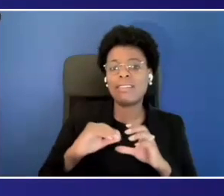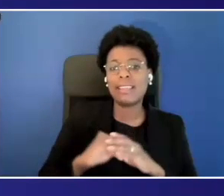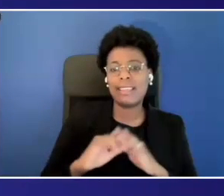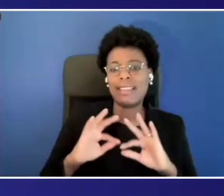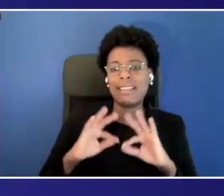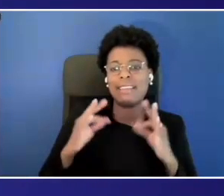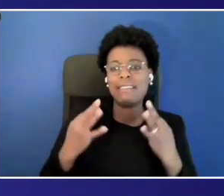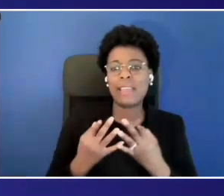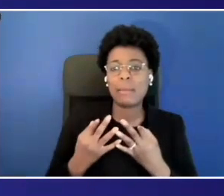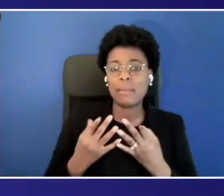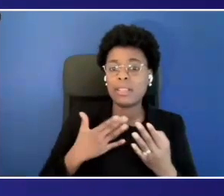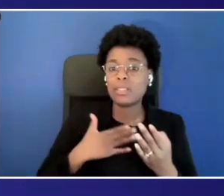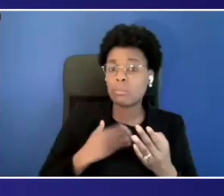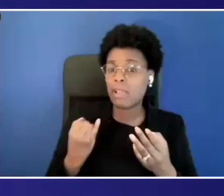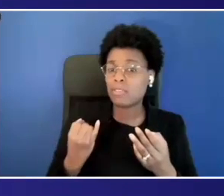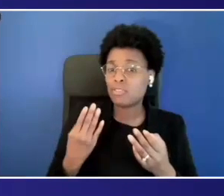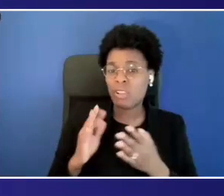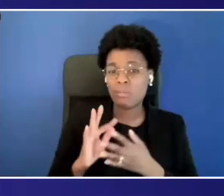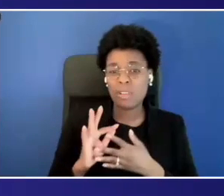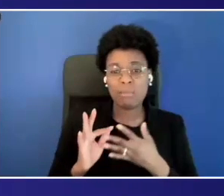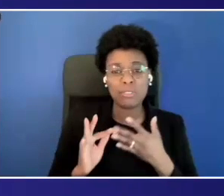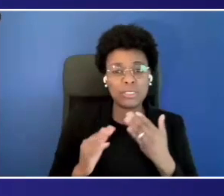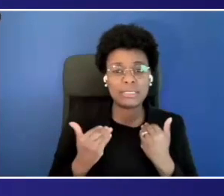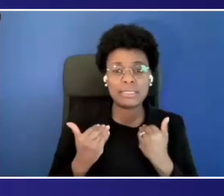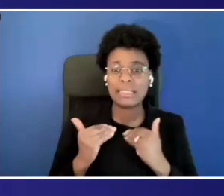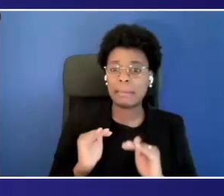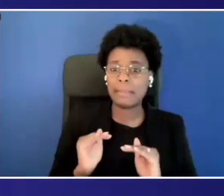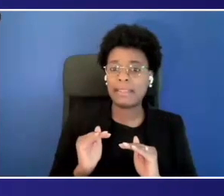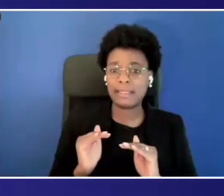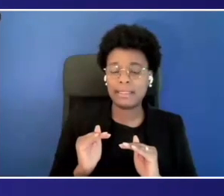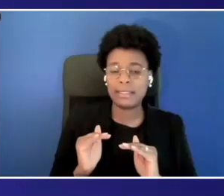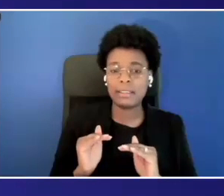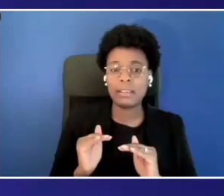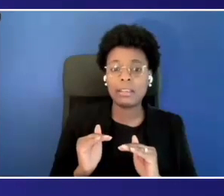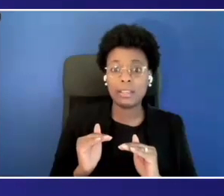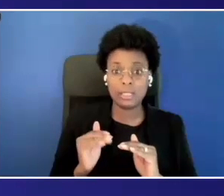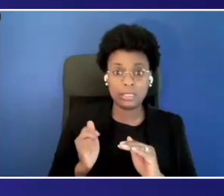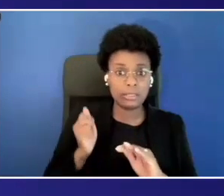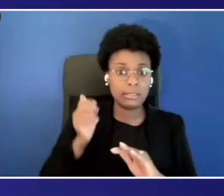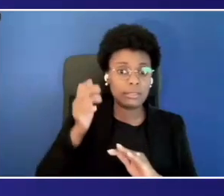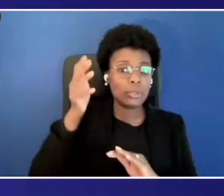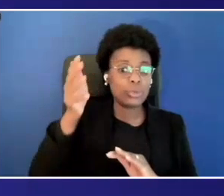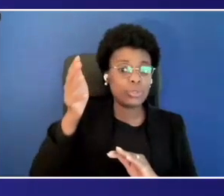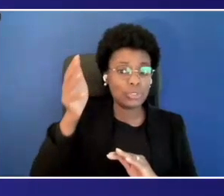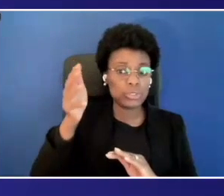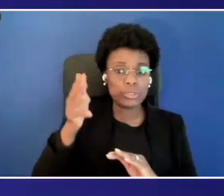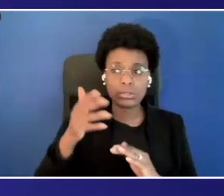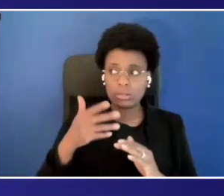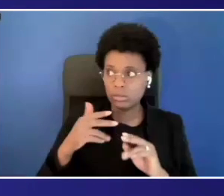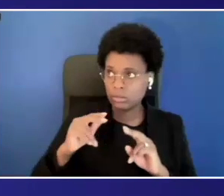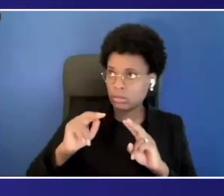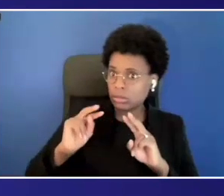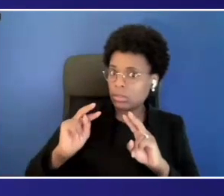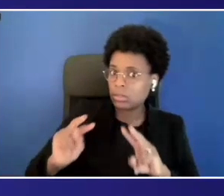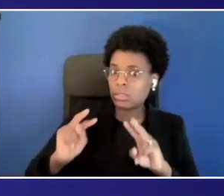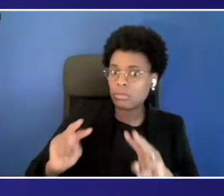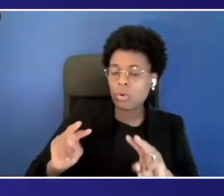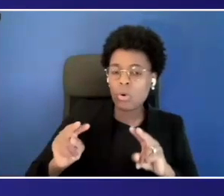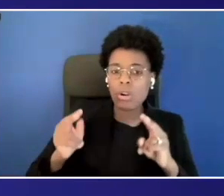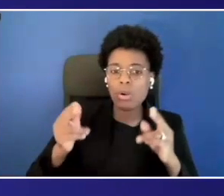Job options have been limited. And moving forward, the main thing I look for, it doesn't even matter what the job is.